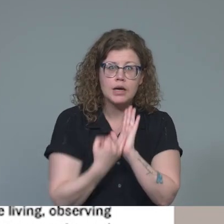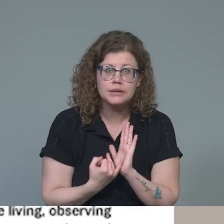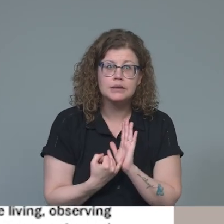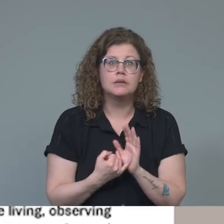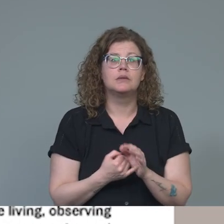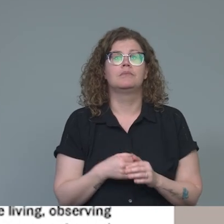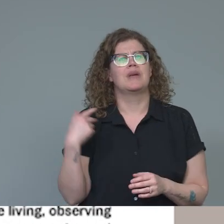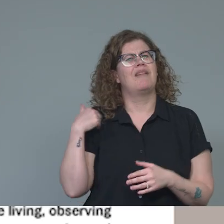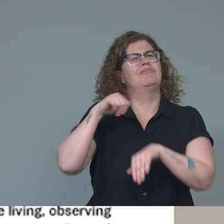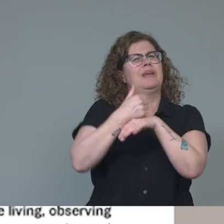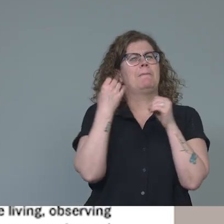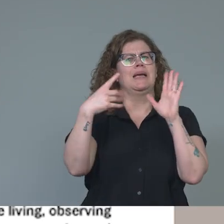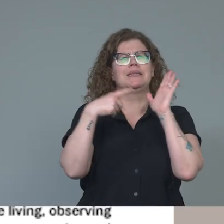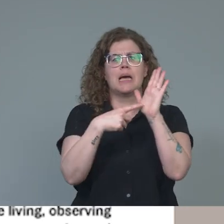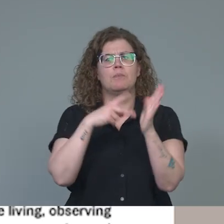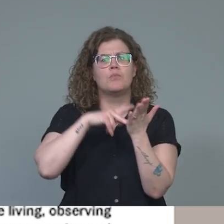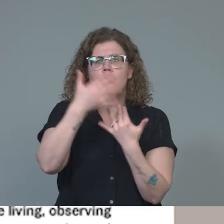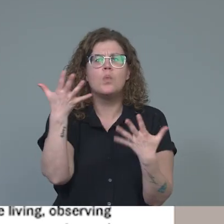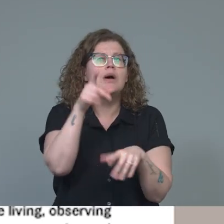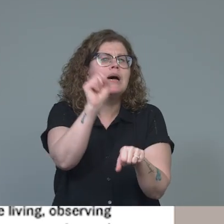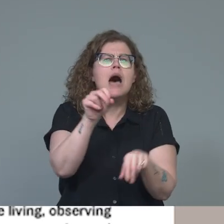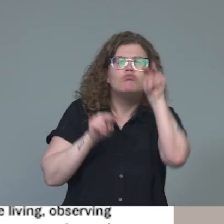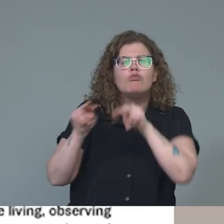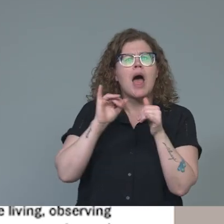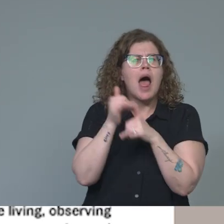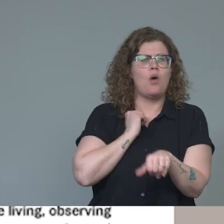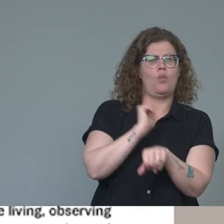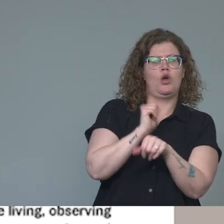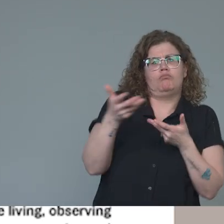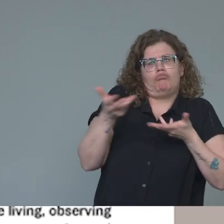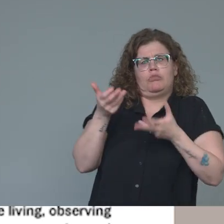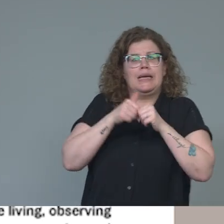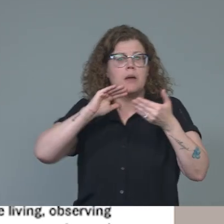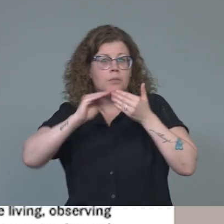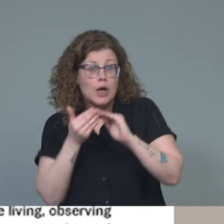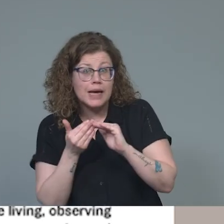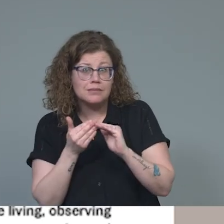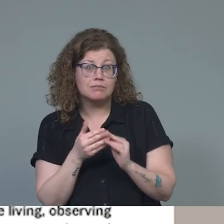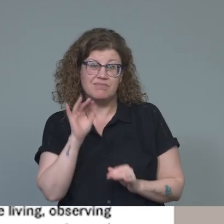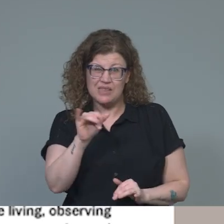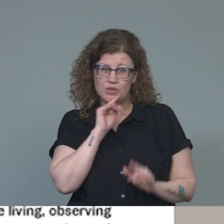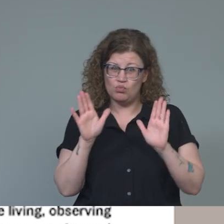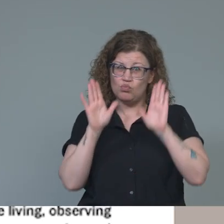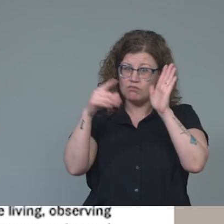meetings, surveys, mentorship, presentations and Q&A opportunities as well as embedding in